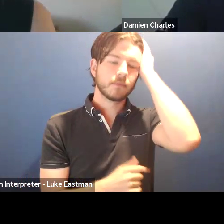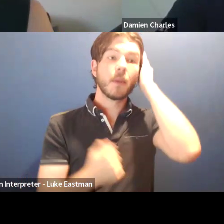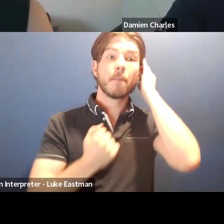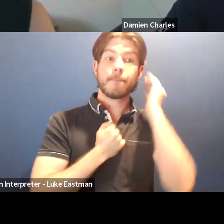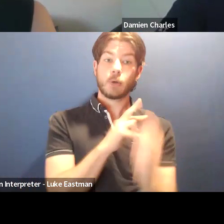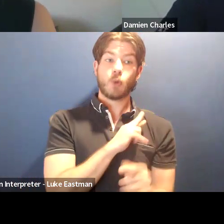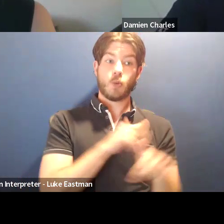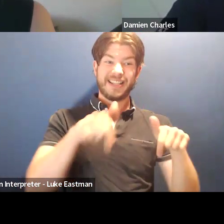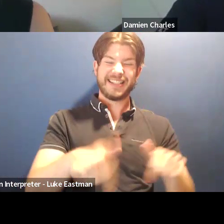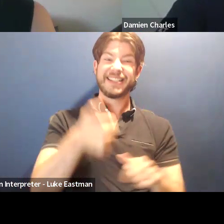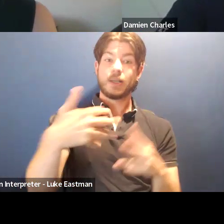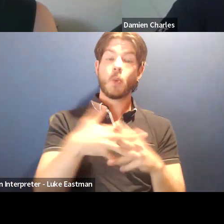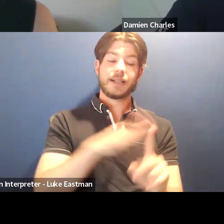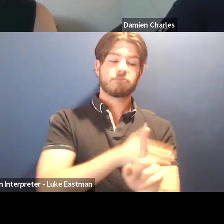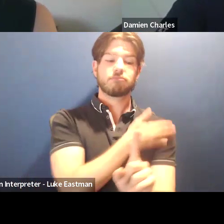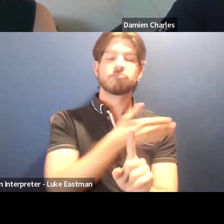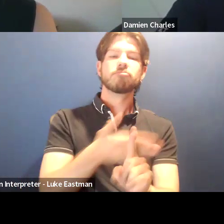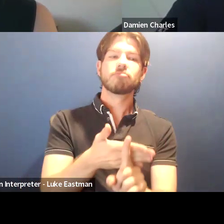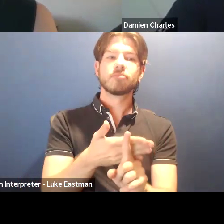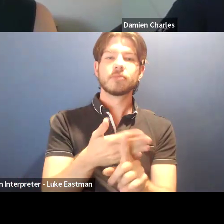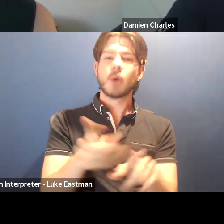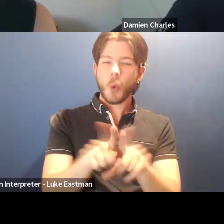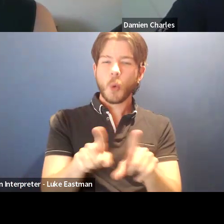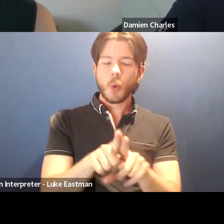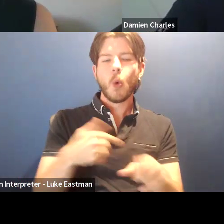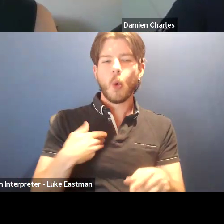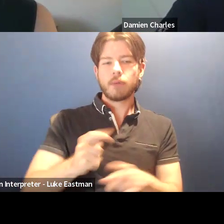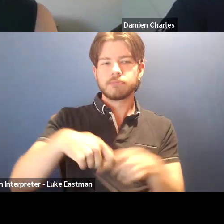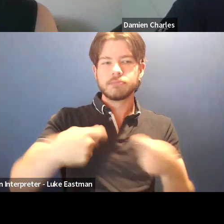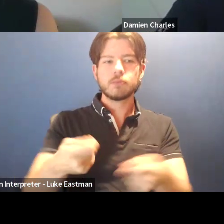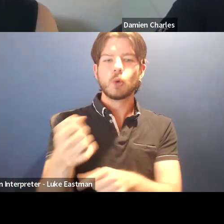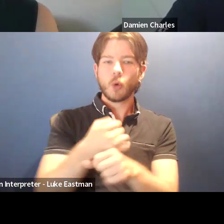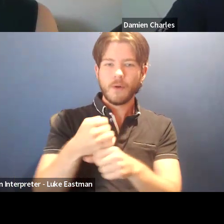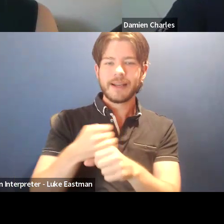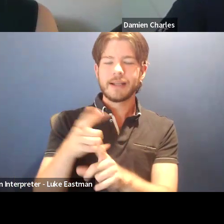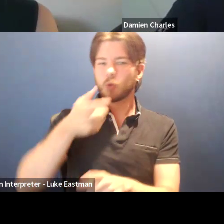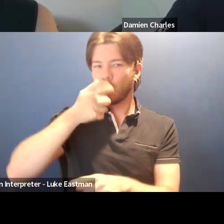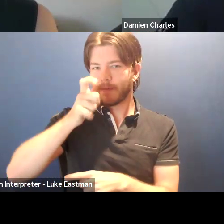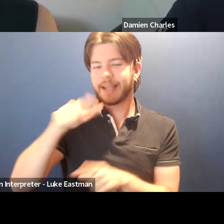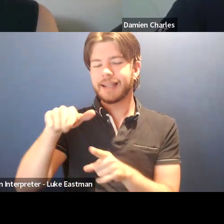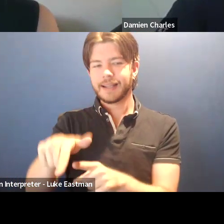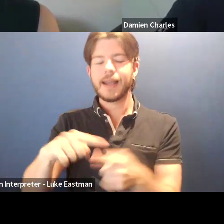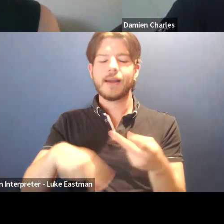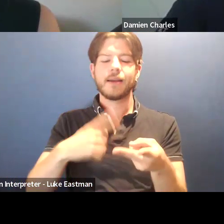also working as a barista at a local General Store alongside a waitress at a